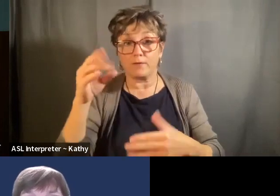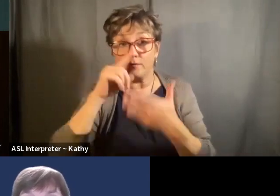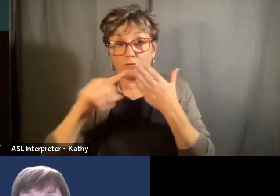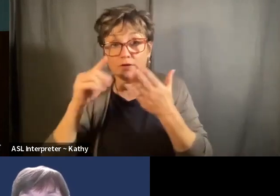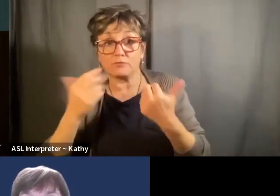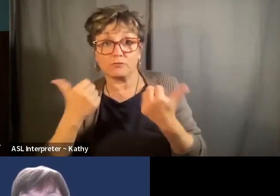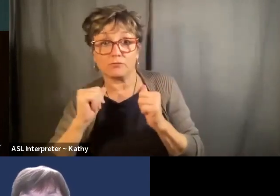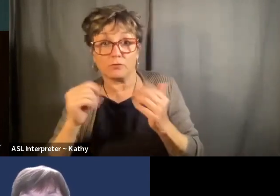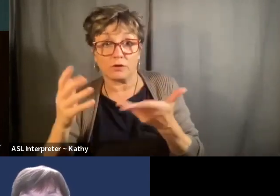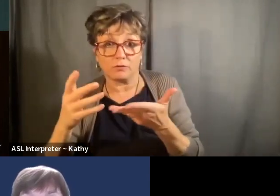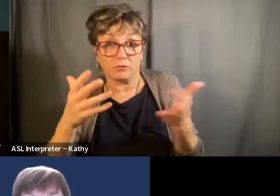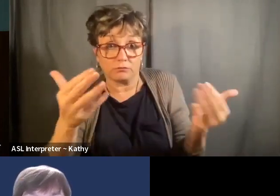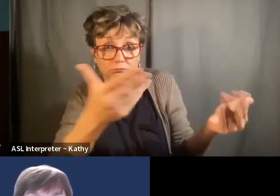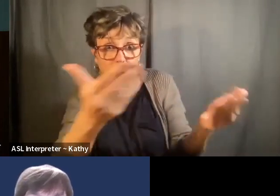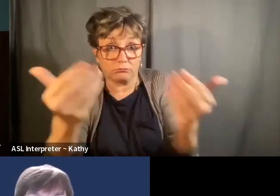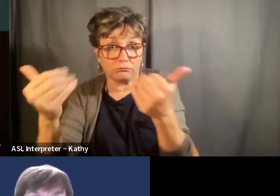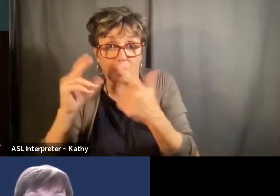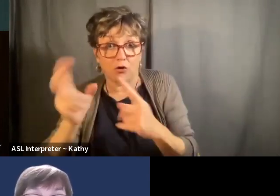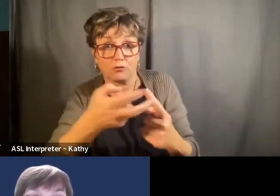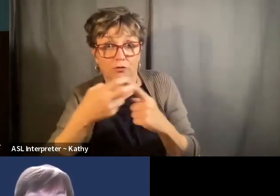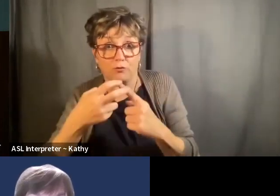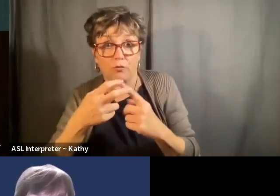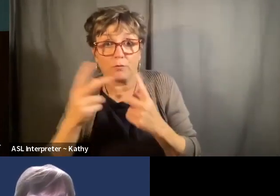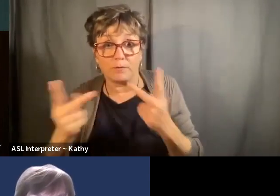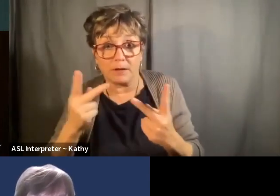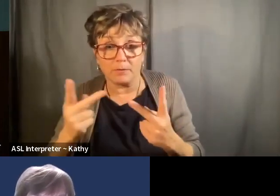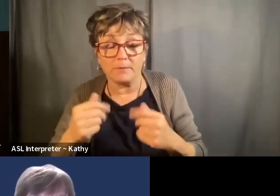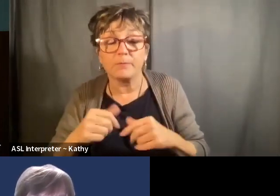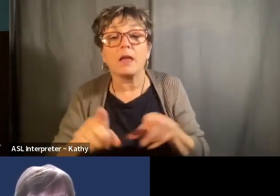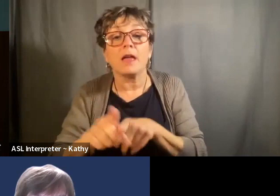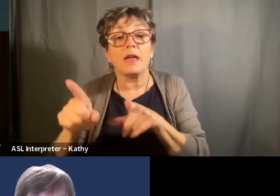and um your organization will be told how frequently the data is being accessed